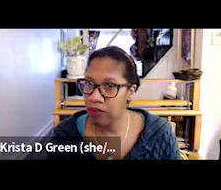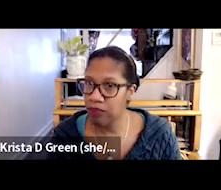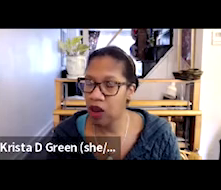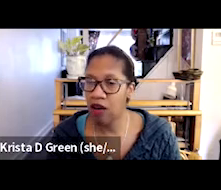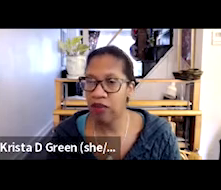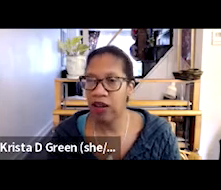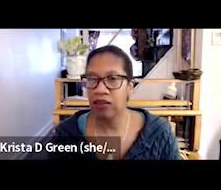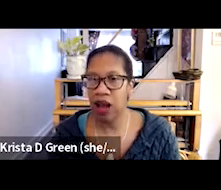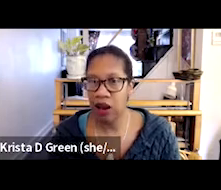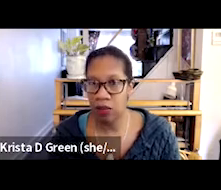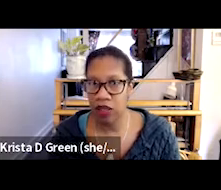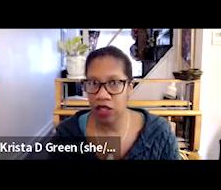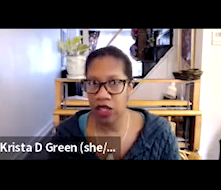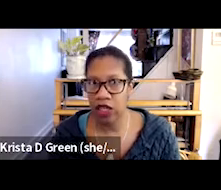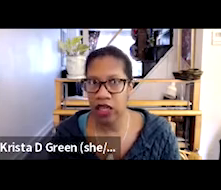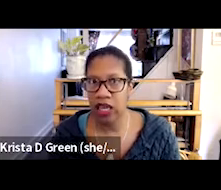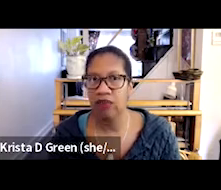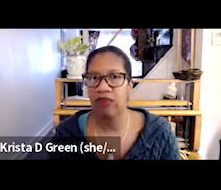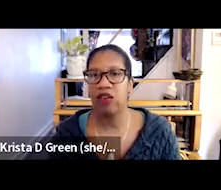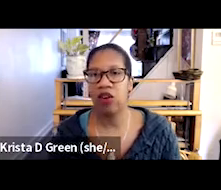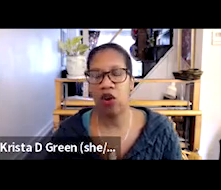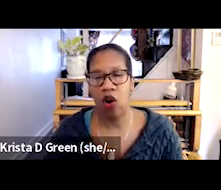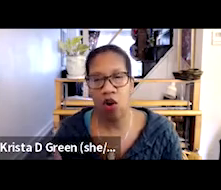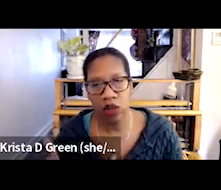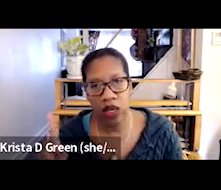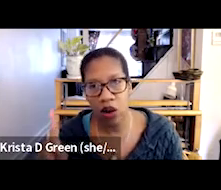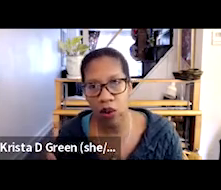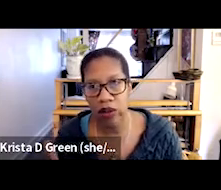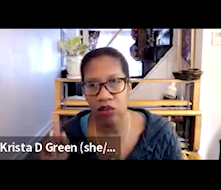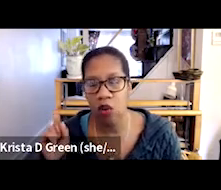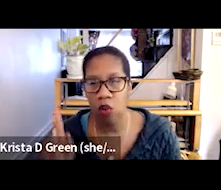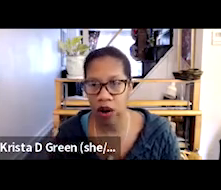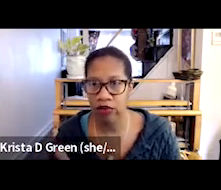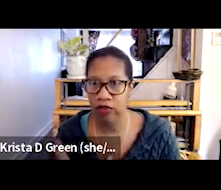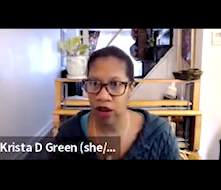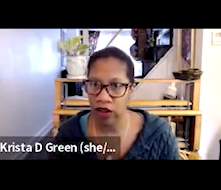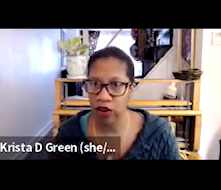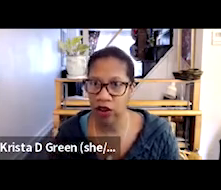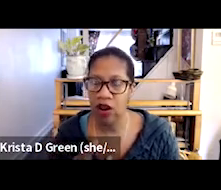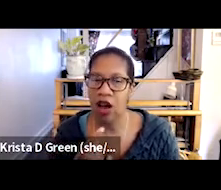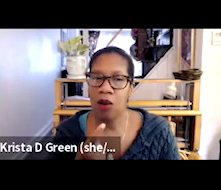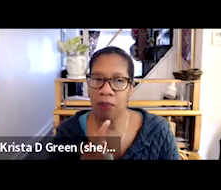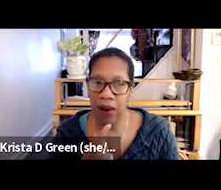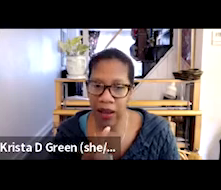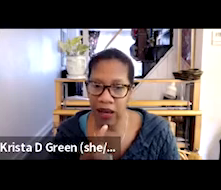of an entire budget if you're only going to one funder.